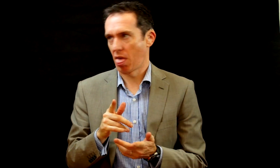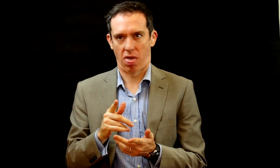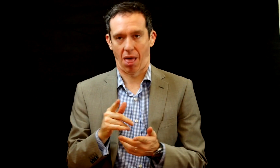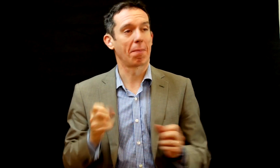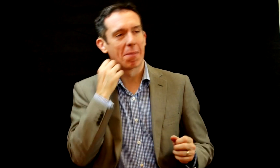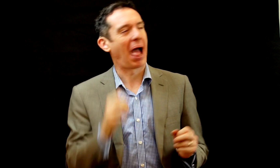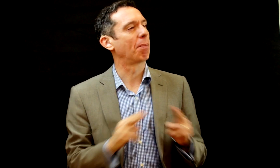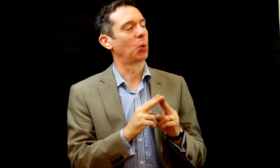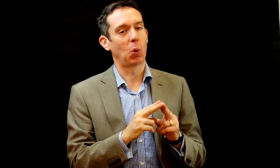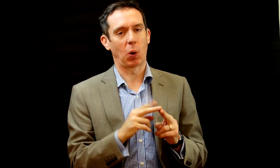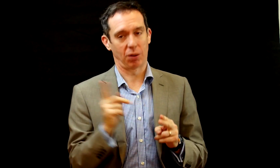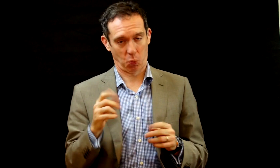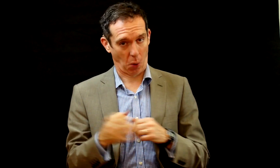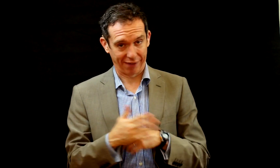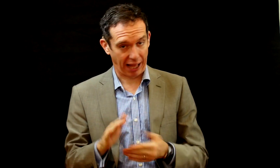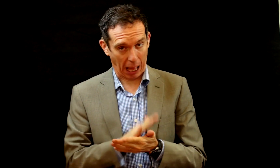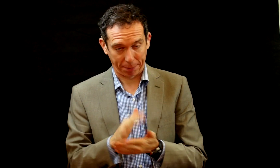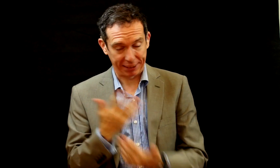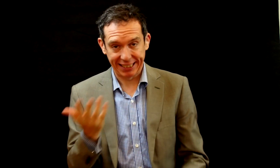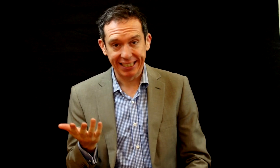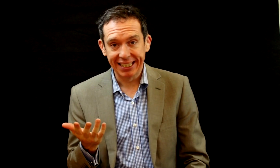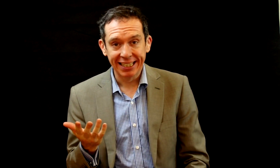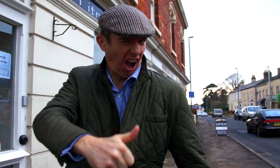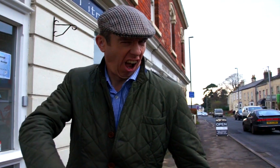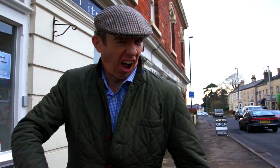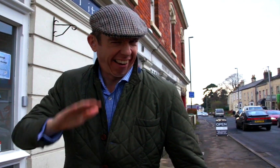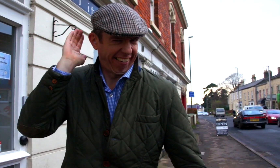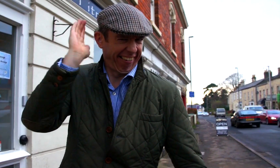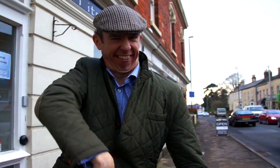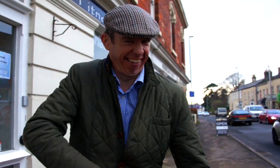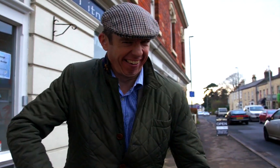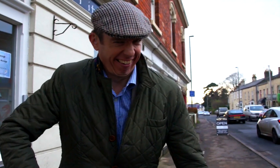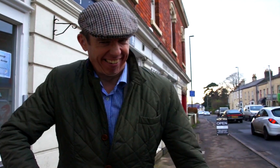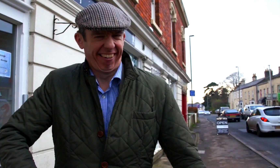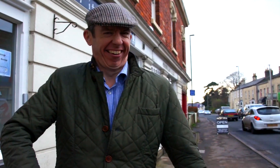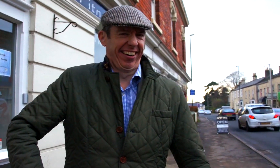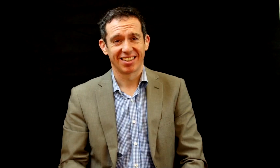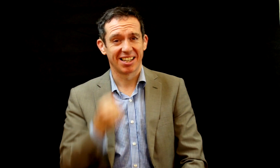Oh gosh…when you tell your wife, she won’t be happy. Ah she’ll be fine!